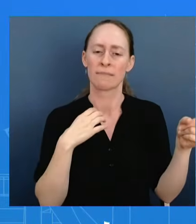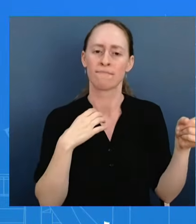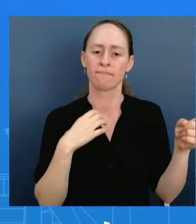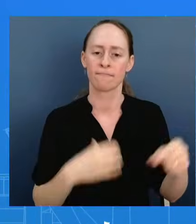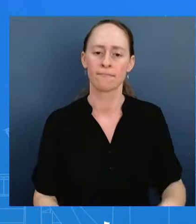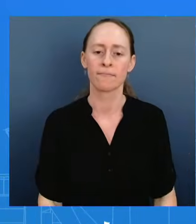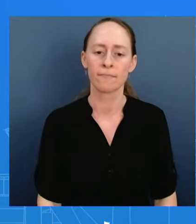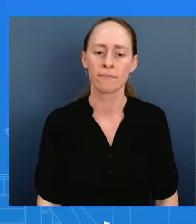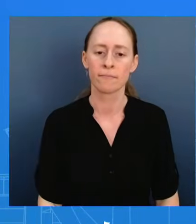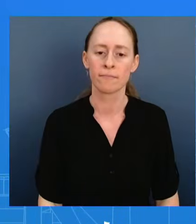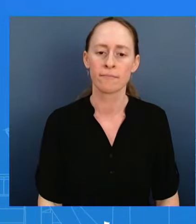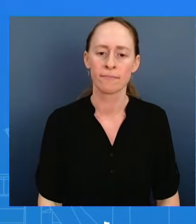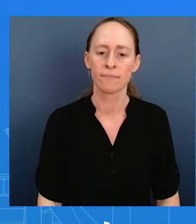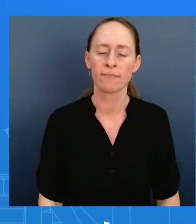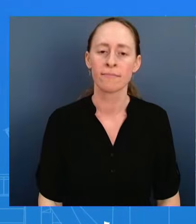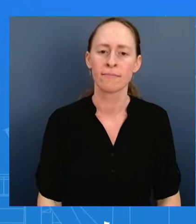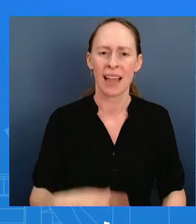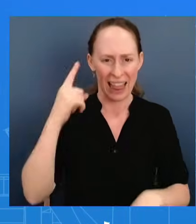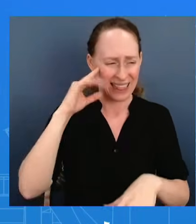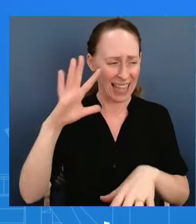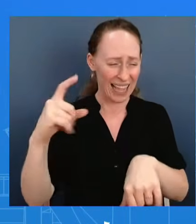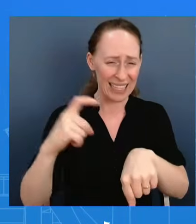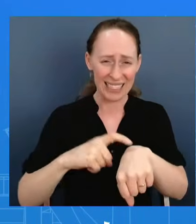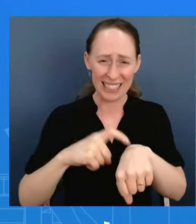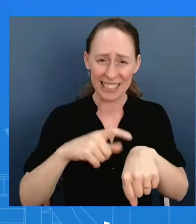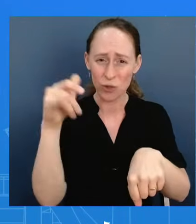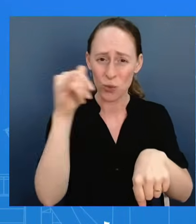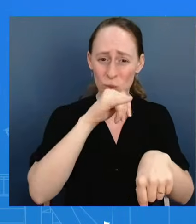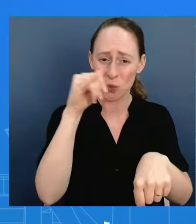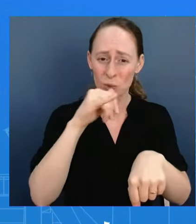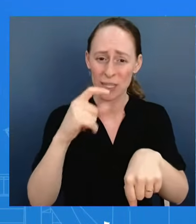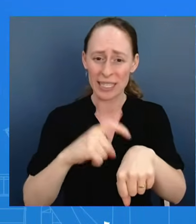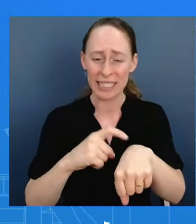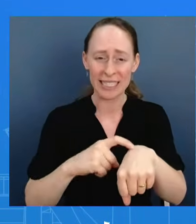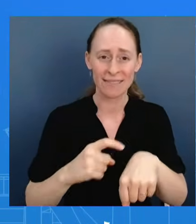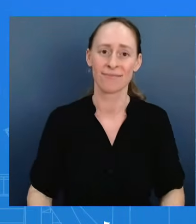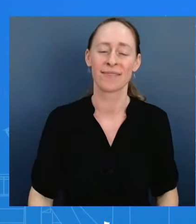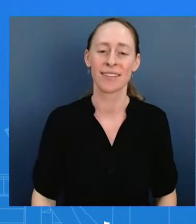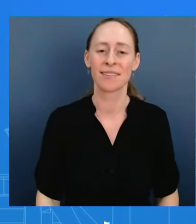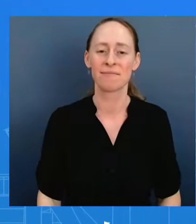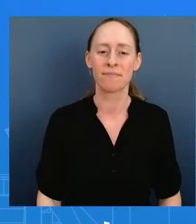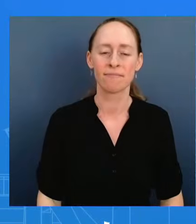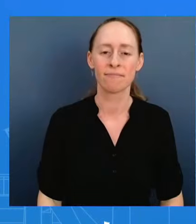The Press: Thanks -- thanks, Karine. Two topics, the -- Ms. Jean-Pierre: And, Jenny, I’ll come back. The Press: -- the economy first, if I could. Ms. Jean-Pierre: Sure. The Press: There’s a new CM --